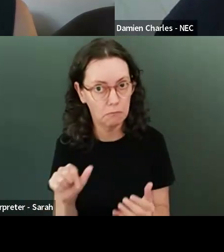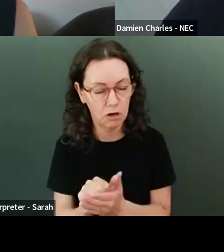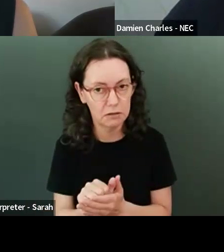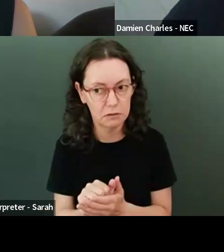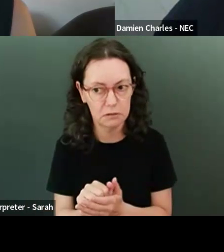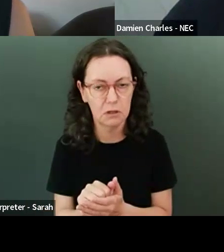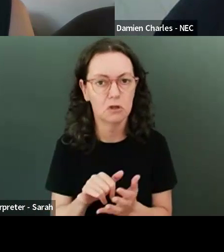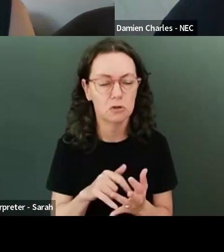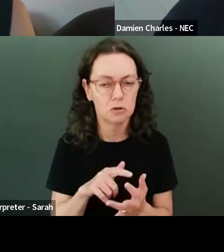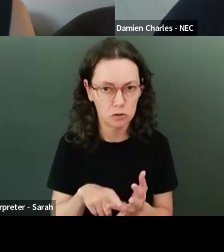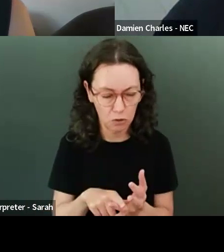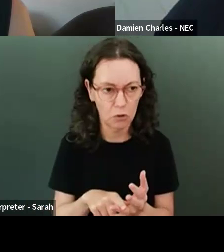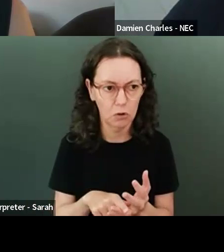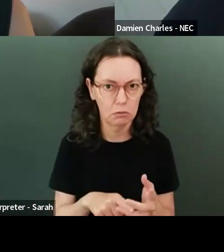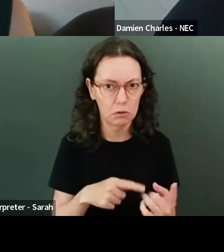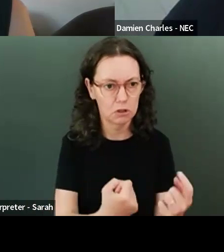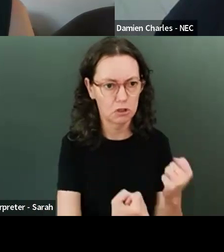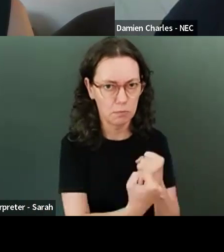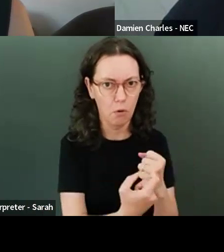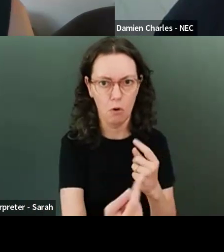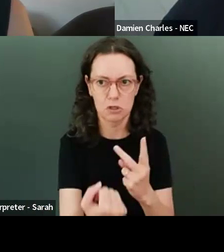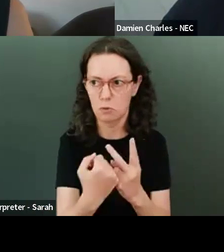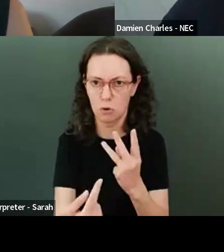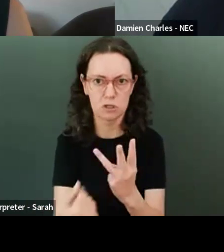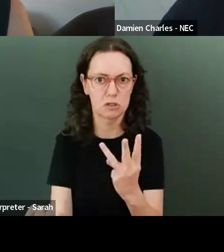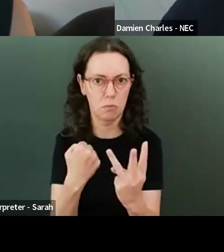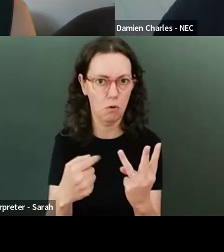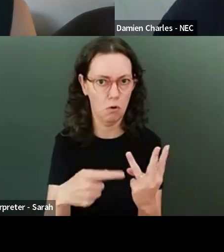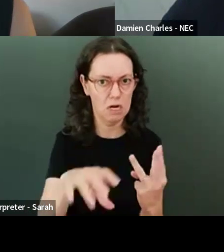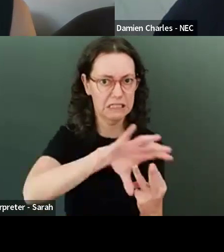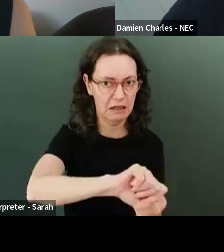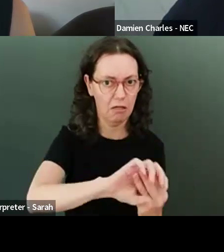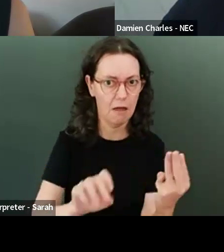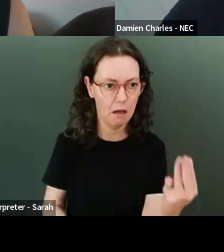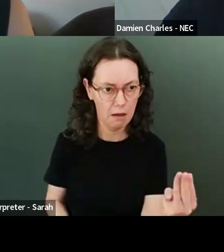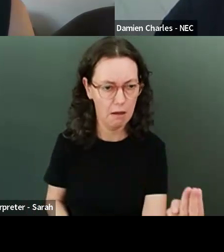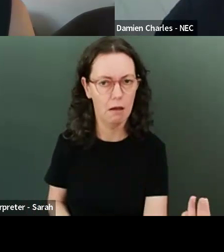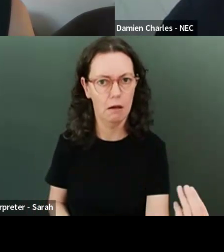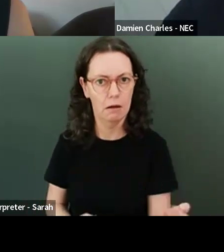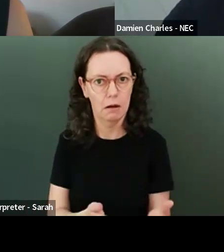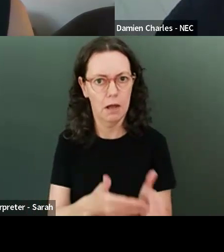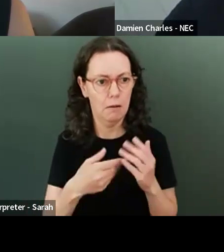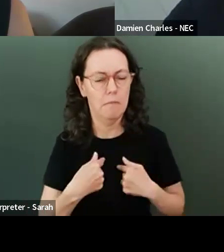so having different organisations working together at the structural level